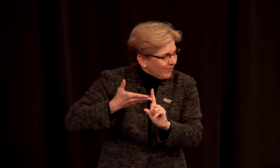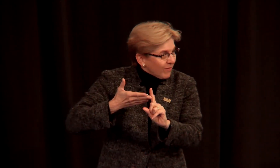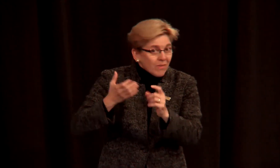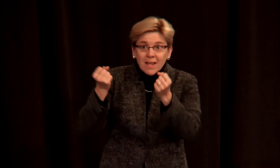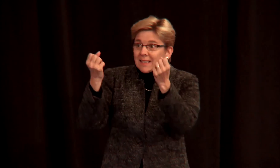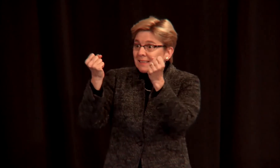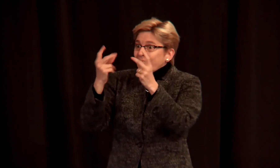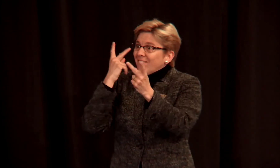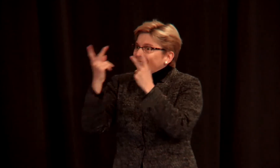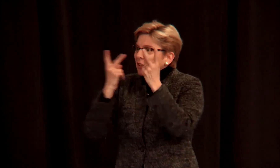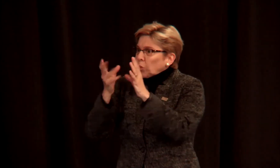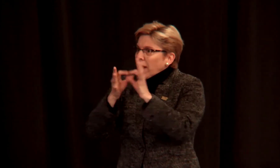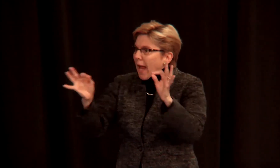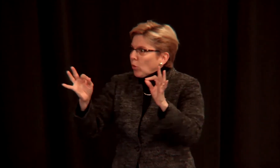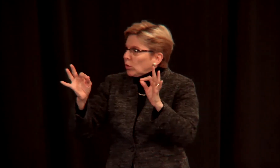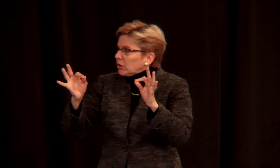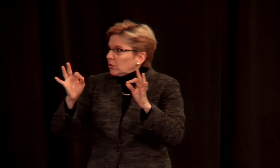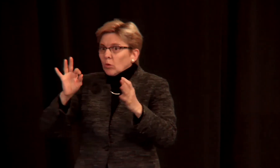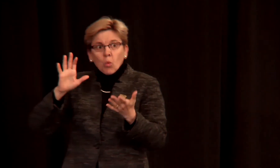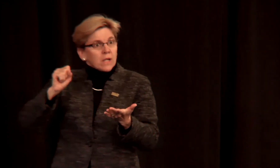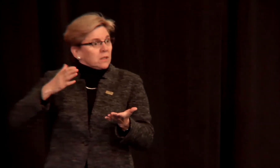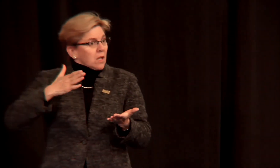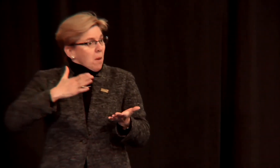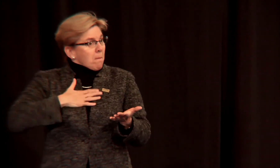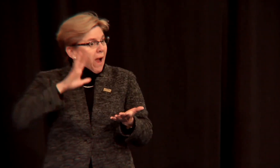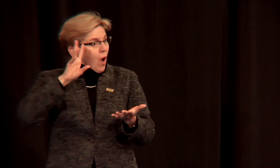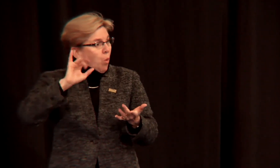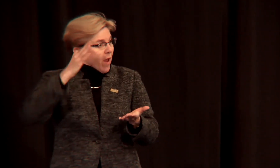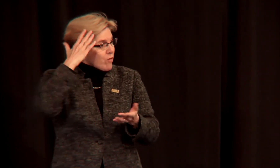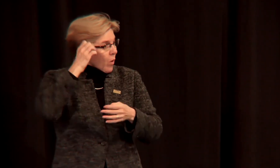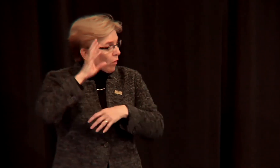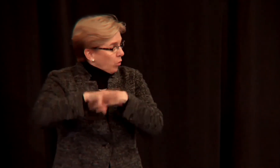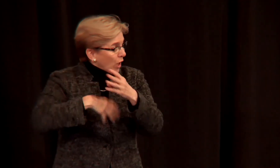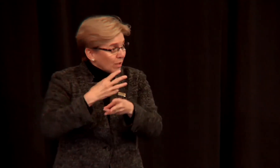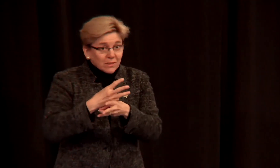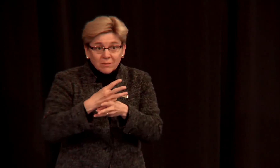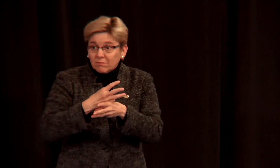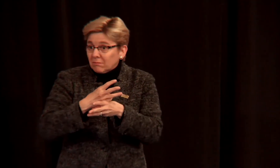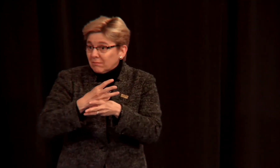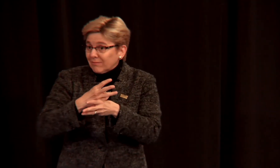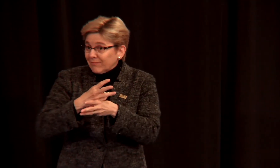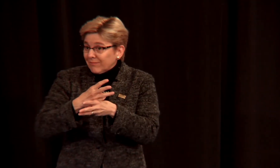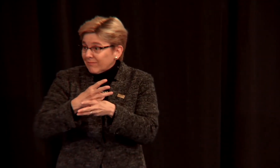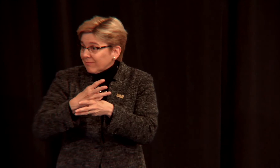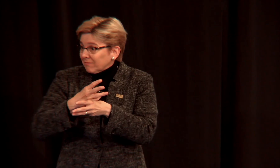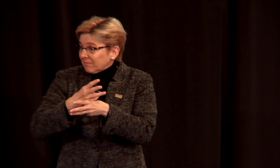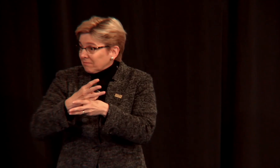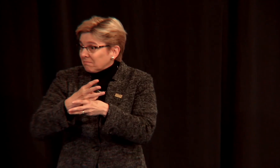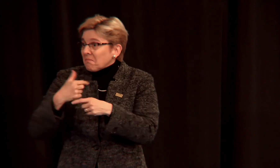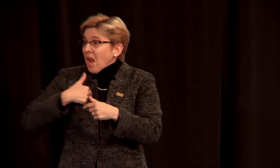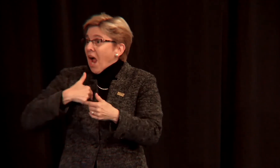Sign and visual language were my way of knowing the world.